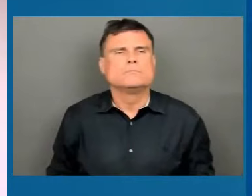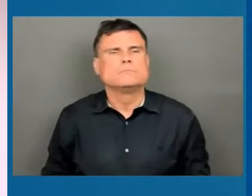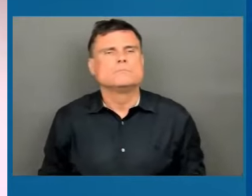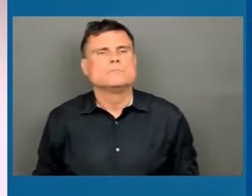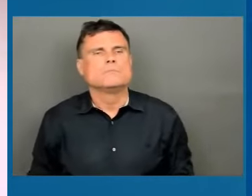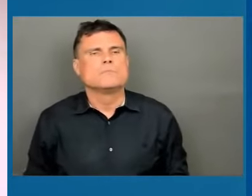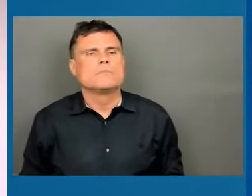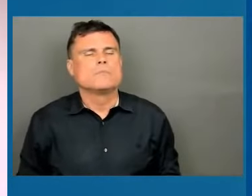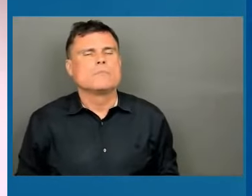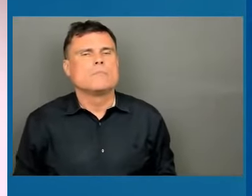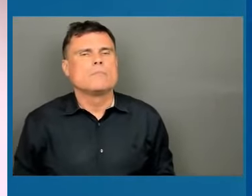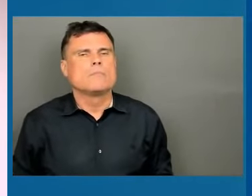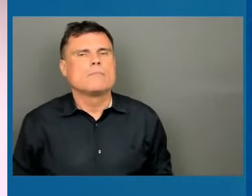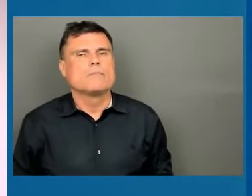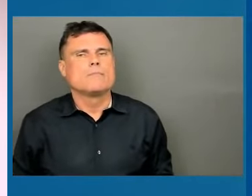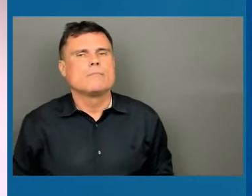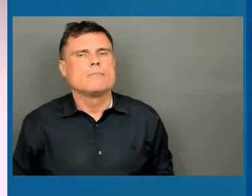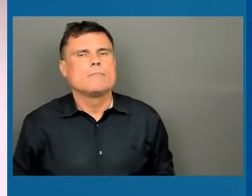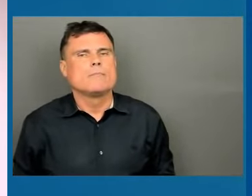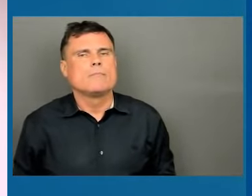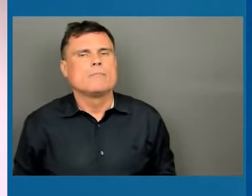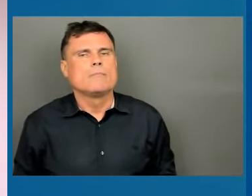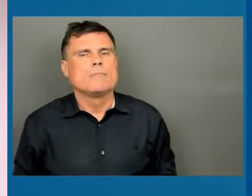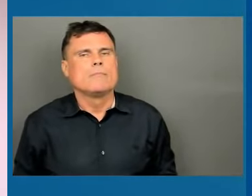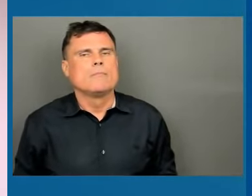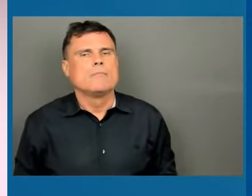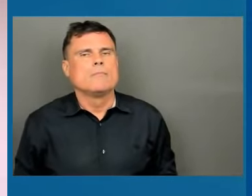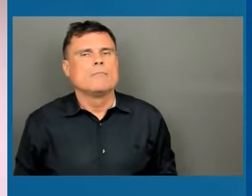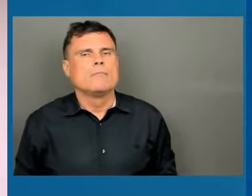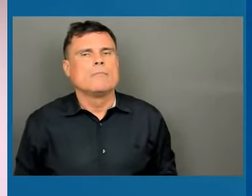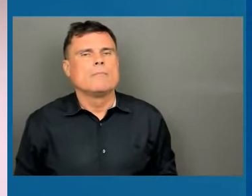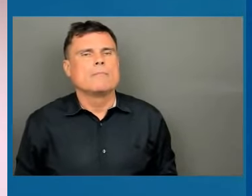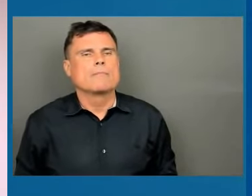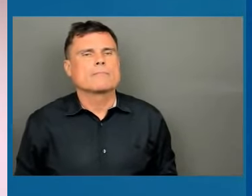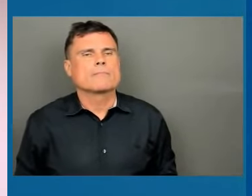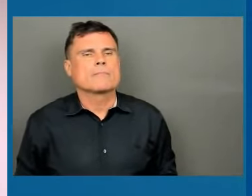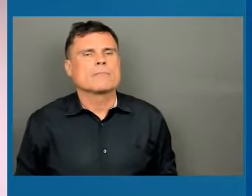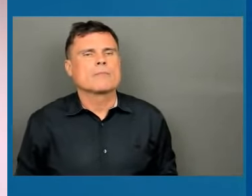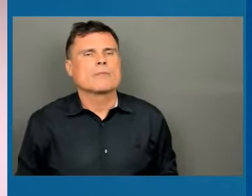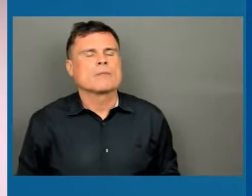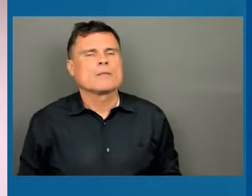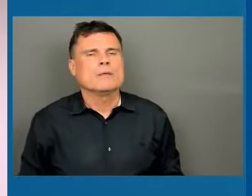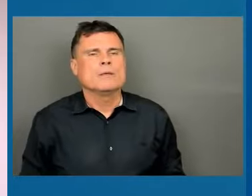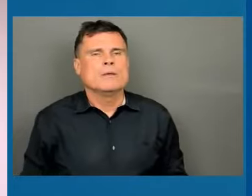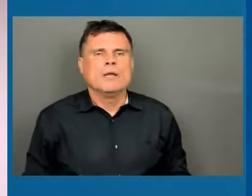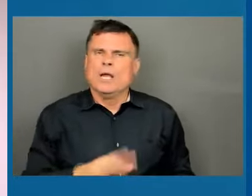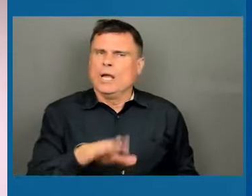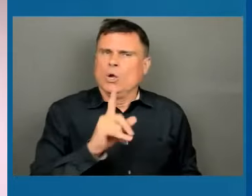saw some flows higher that than we've got now. And there was